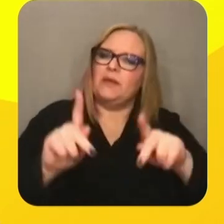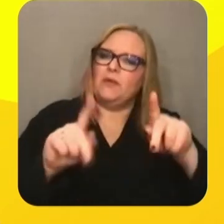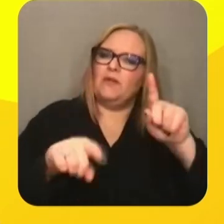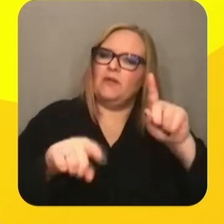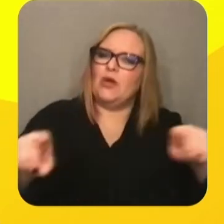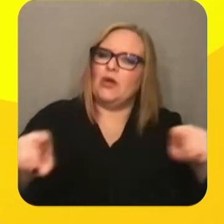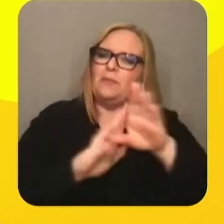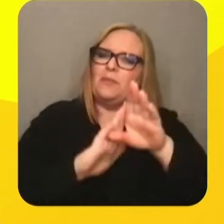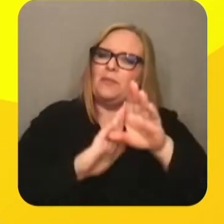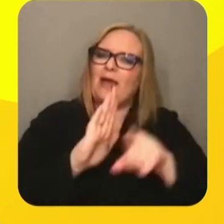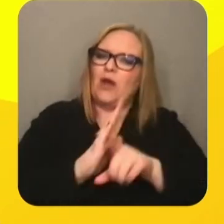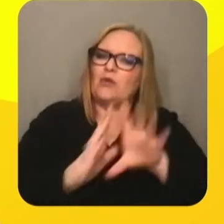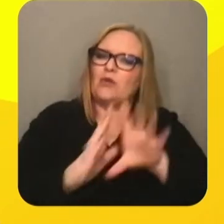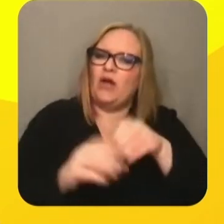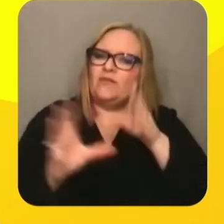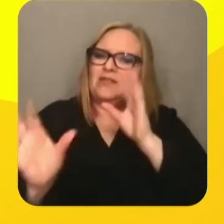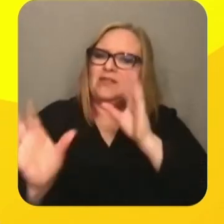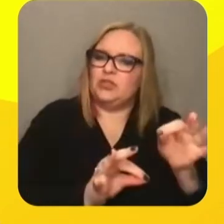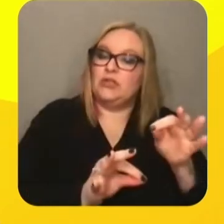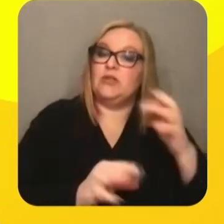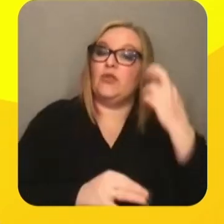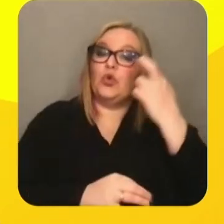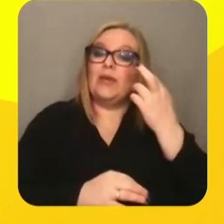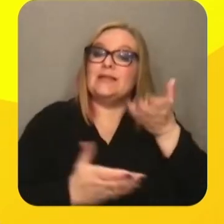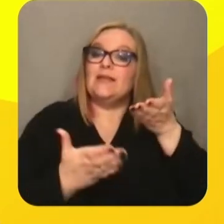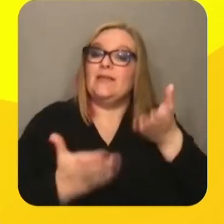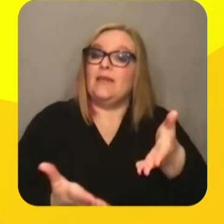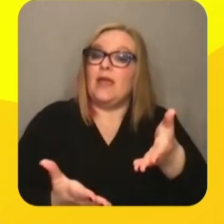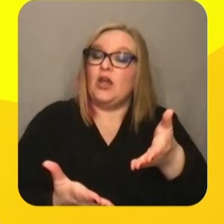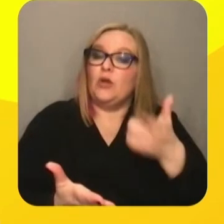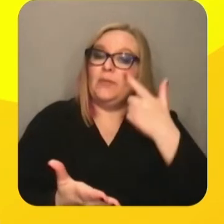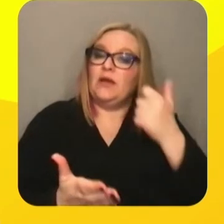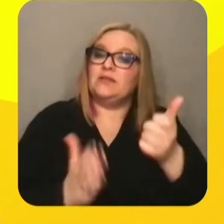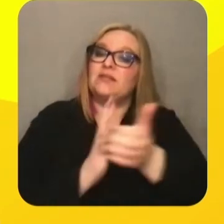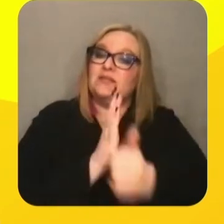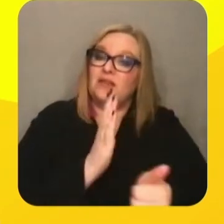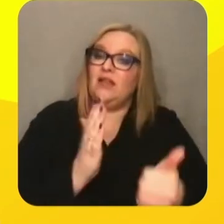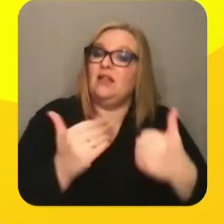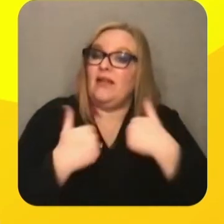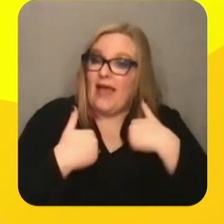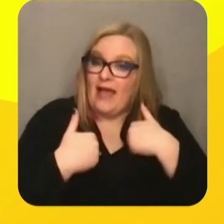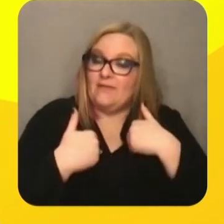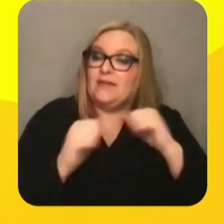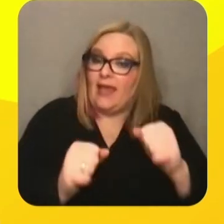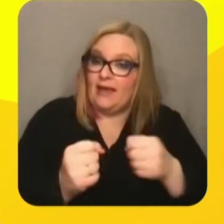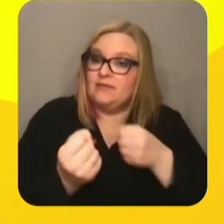But the reason why folks are there is because of their talent and ability to contribute and that's just so important.